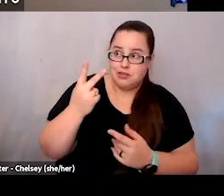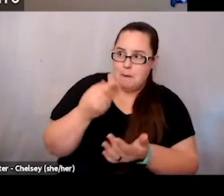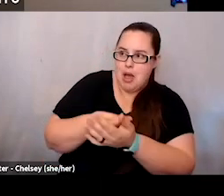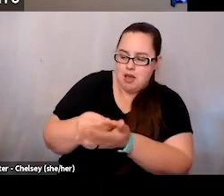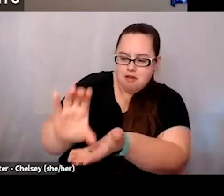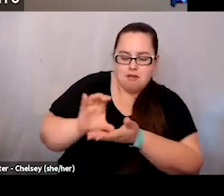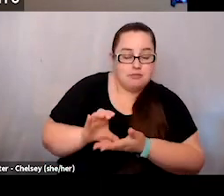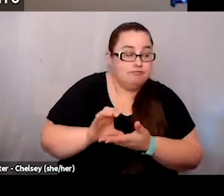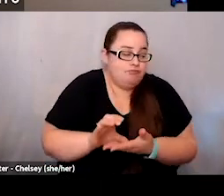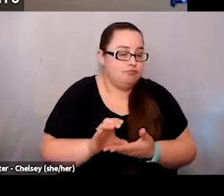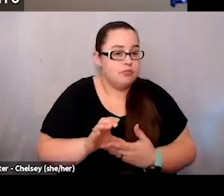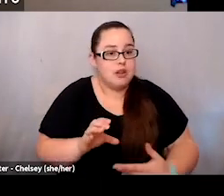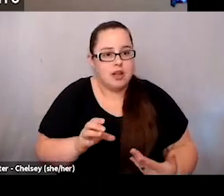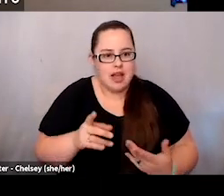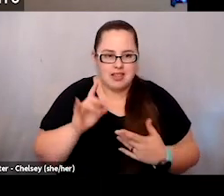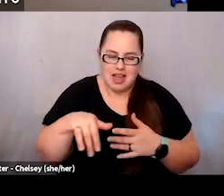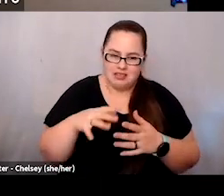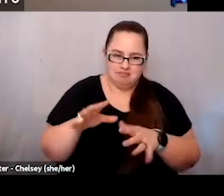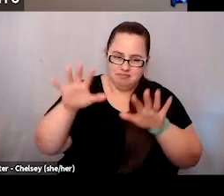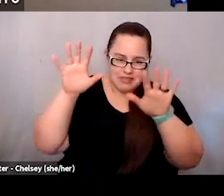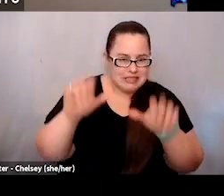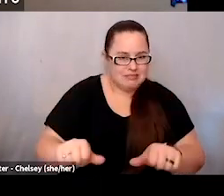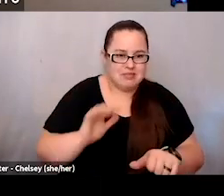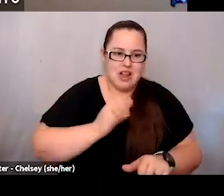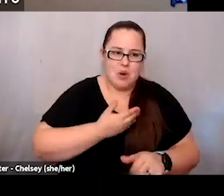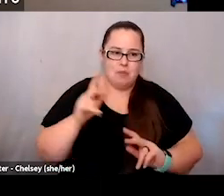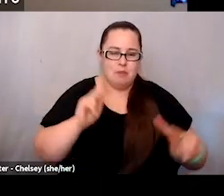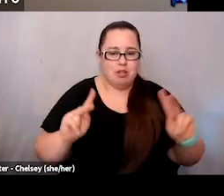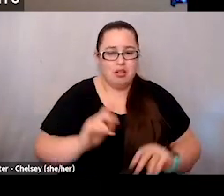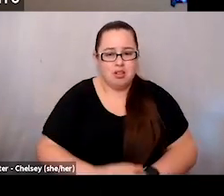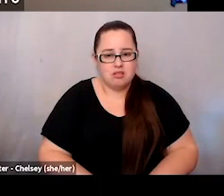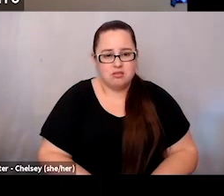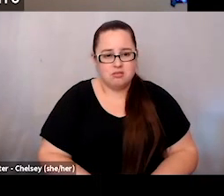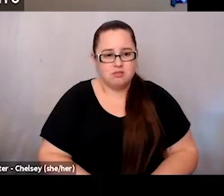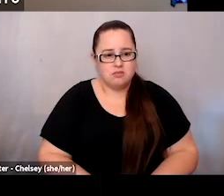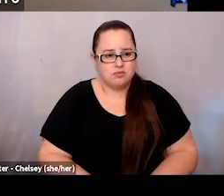like our tribal leaders don't really care because all they see is the money and